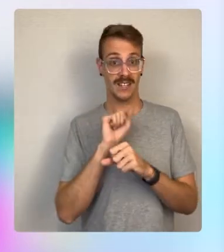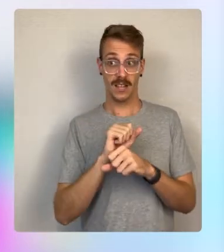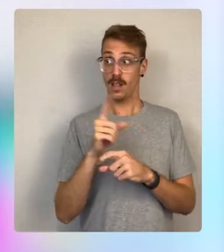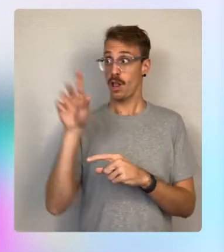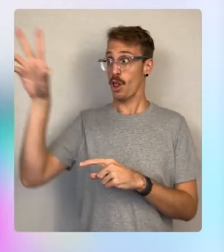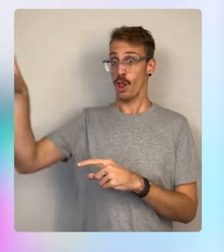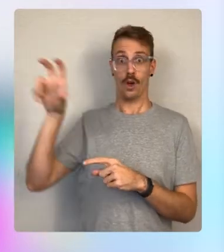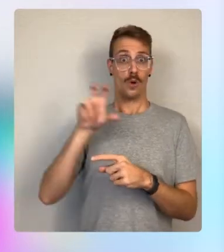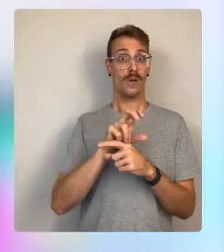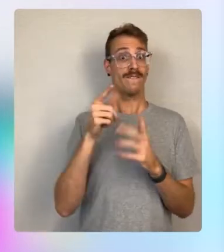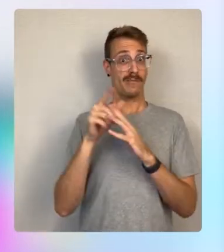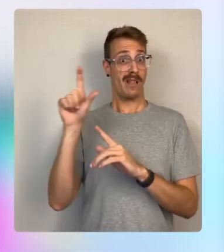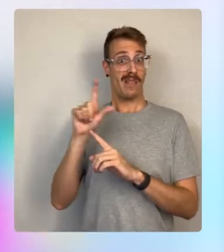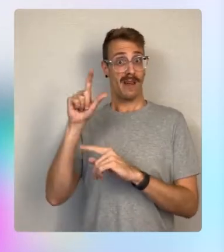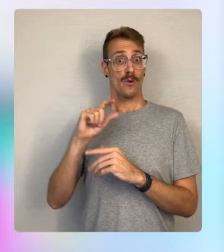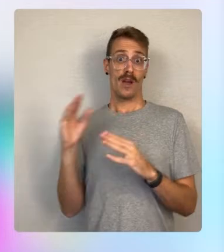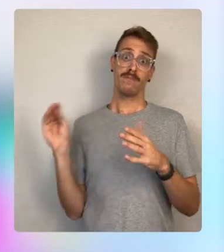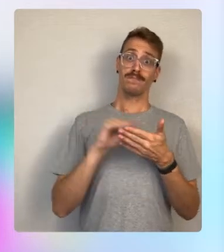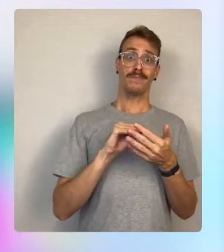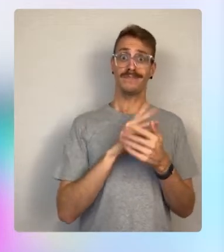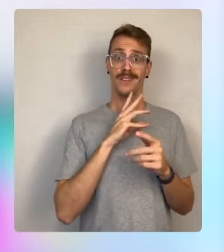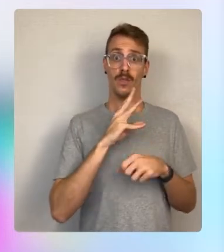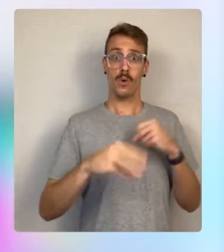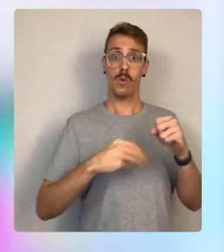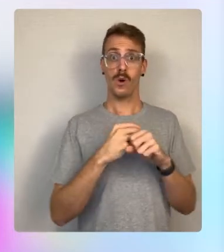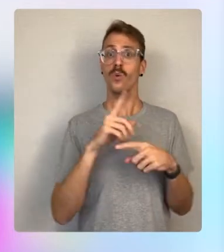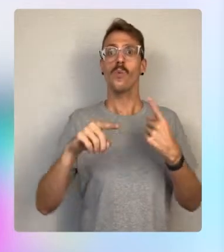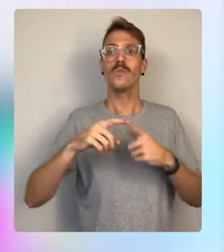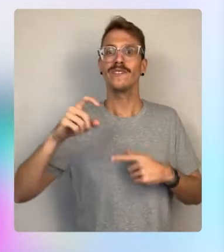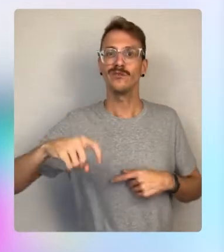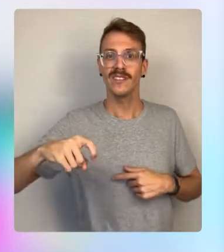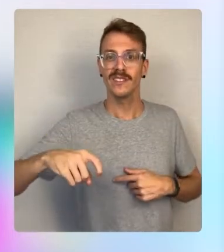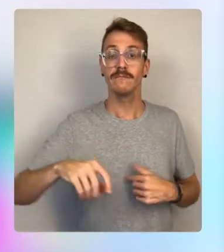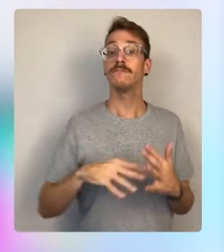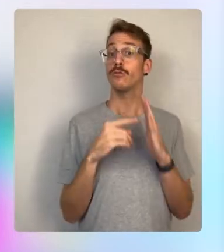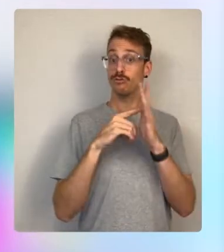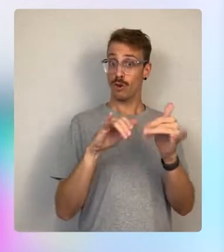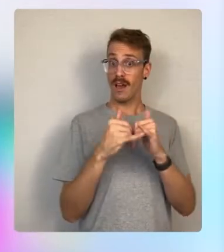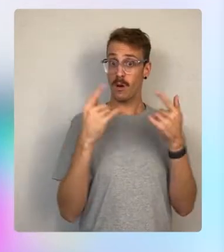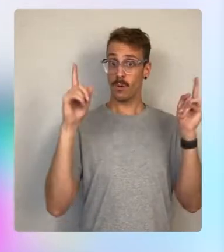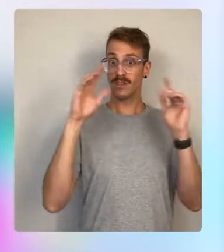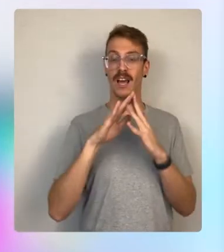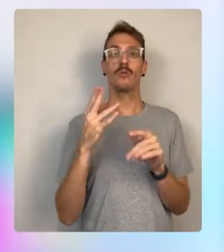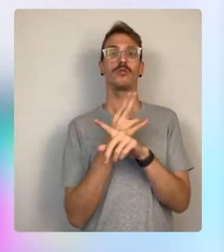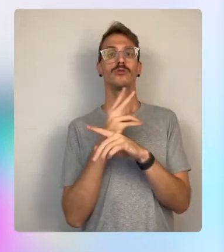into the live world as needed. To show you how this works, I'm going to use this "fashion station" asset.